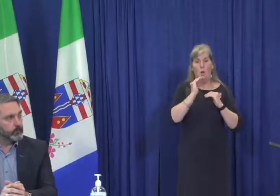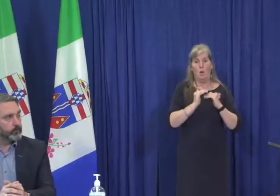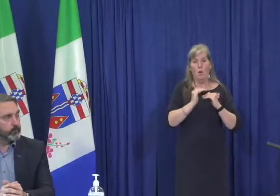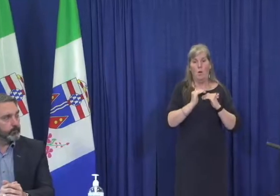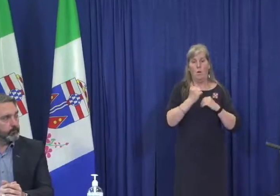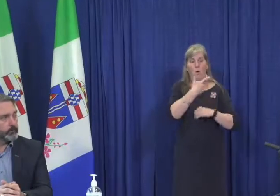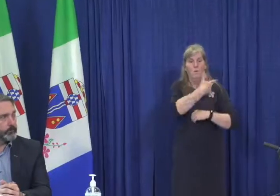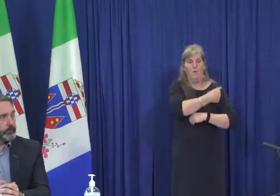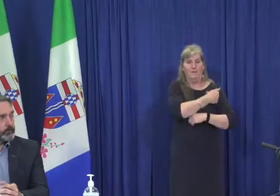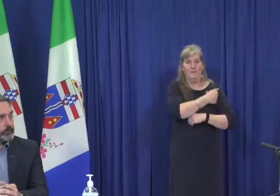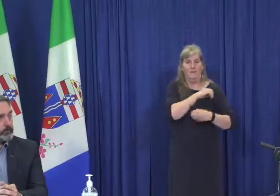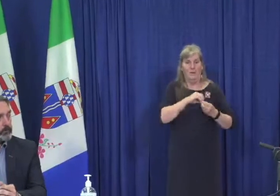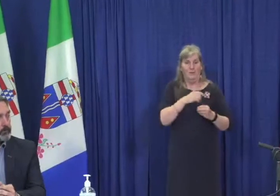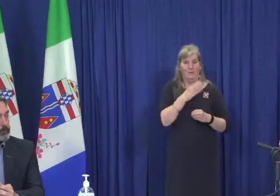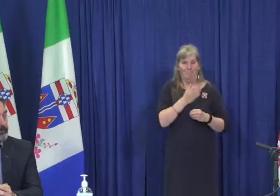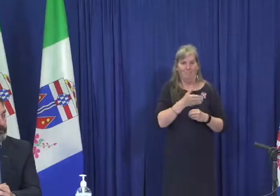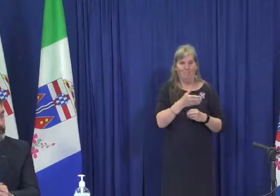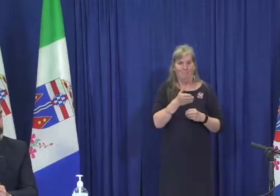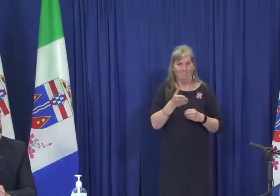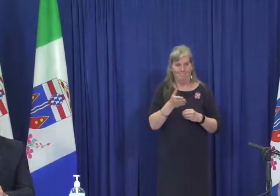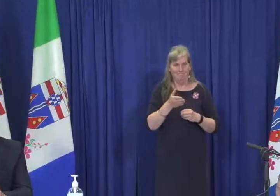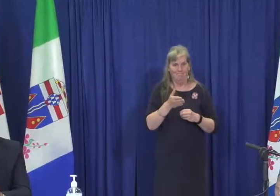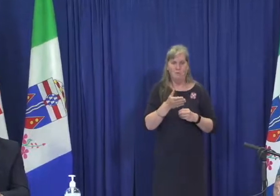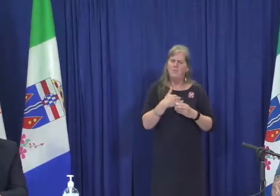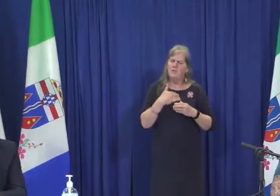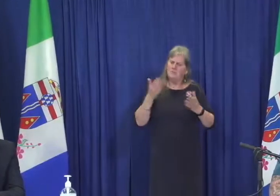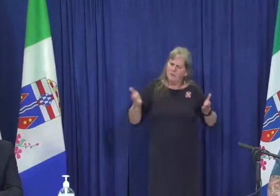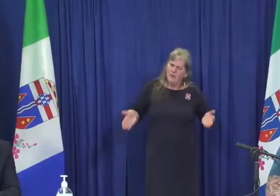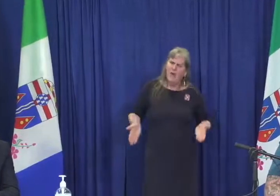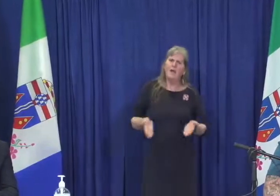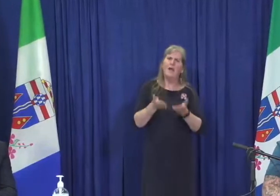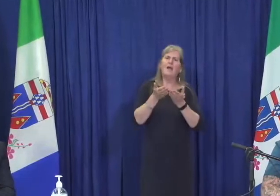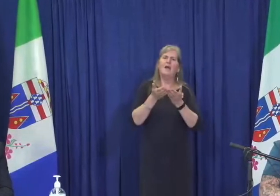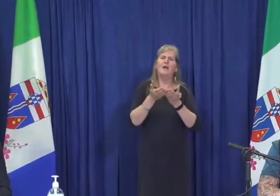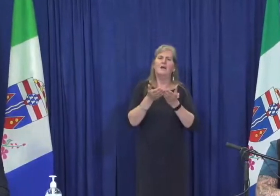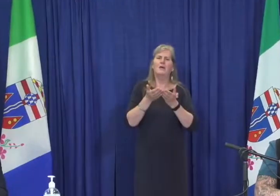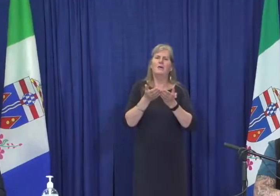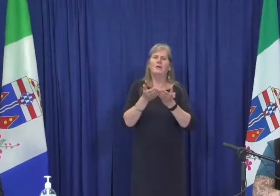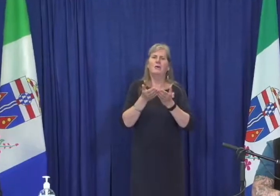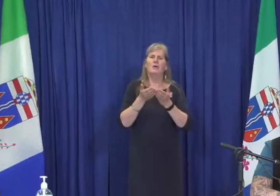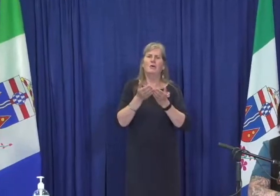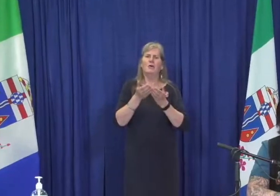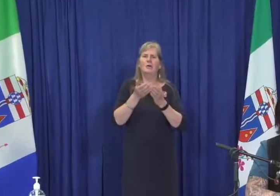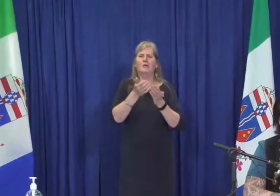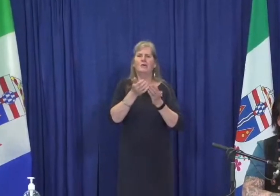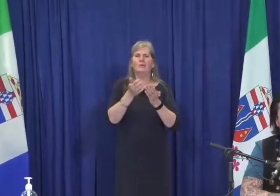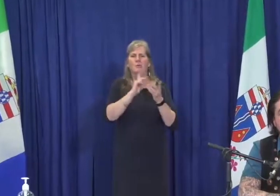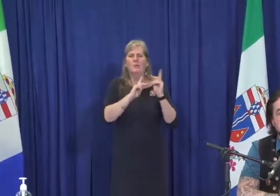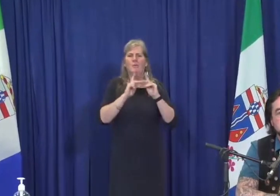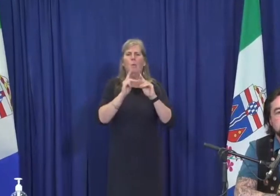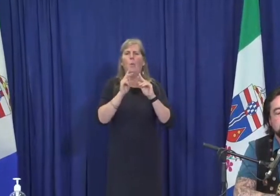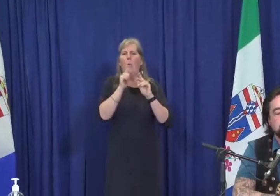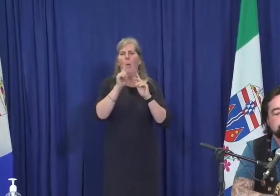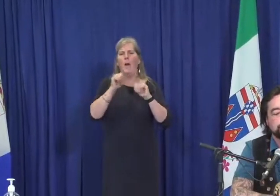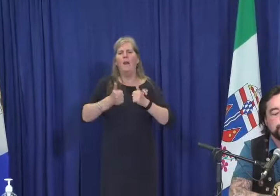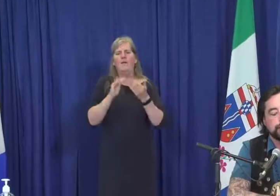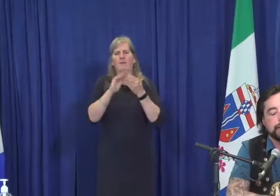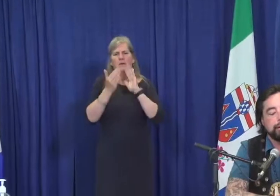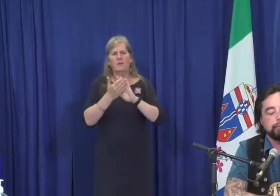vaccinations and we encourage everyone to get the shot but we